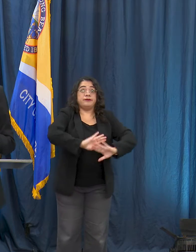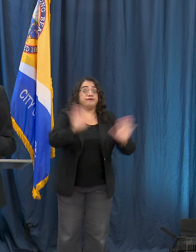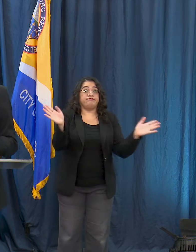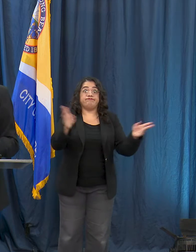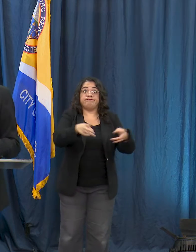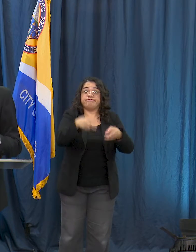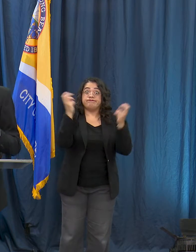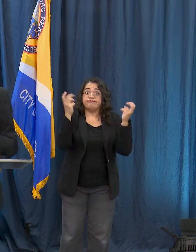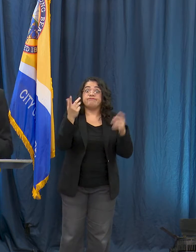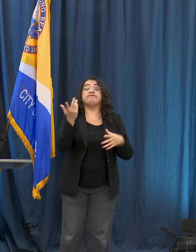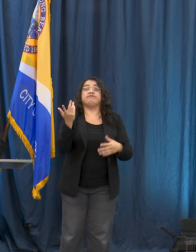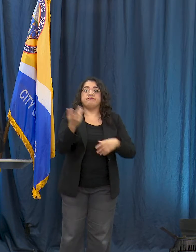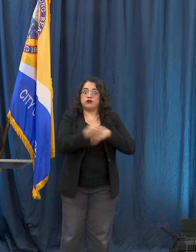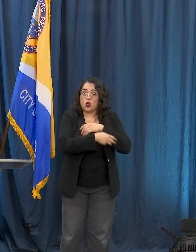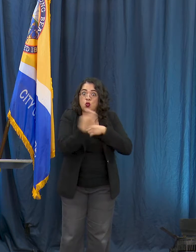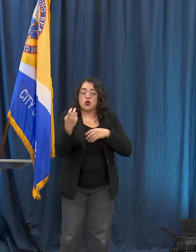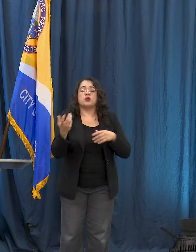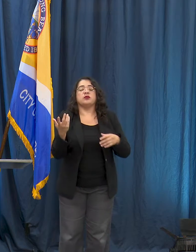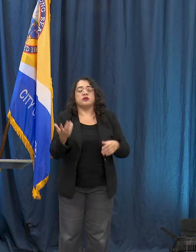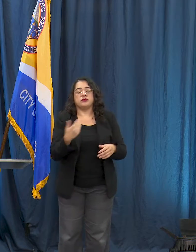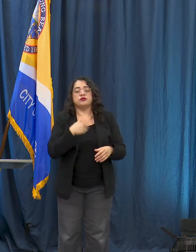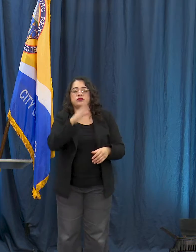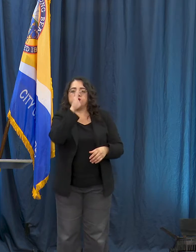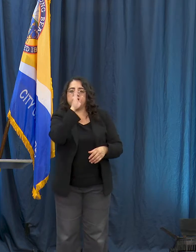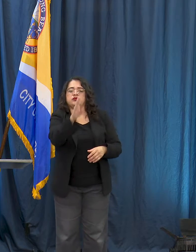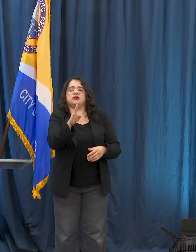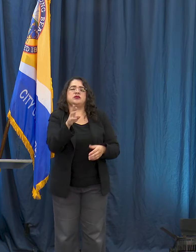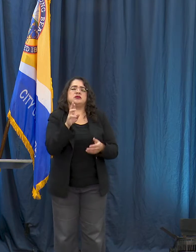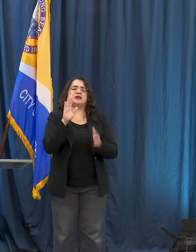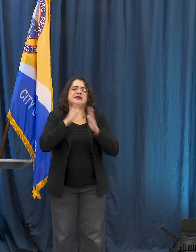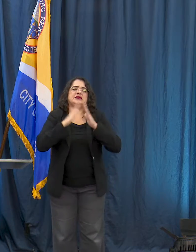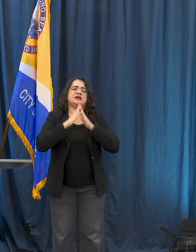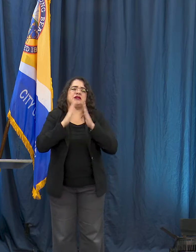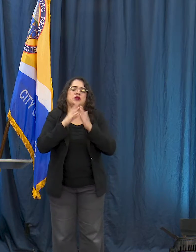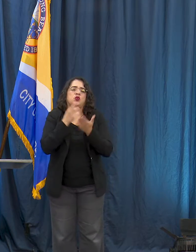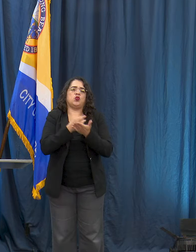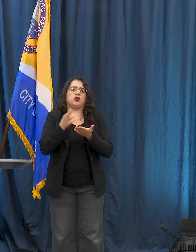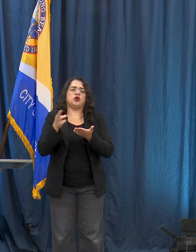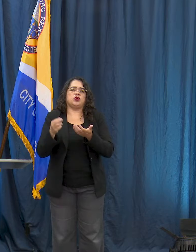a program that's going to provide direct city resource assistance to you